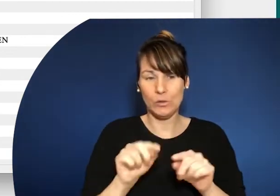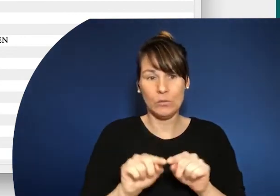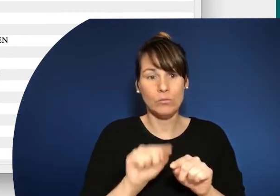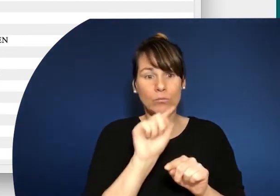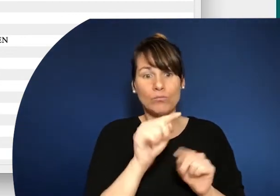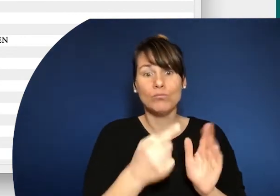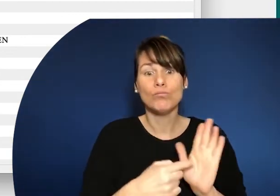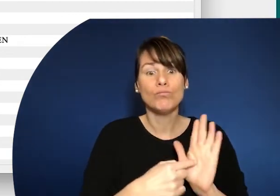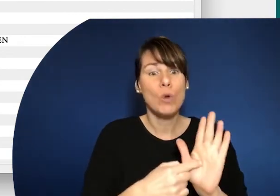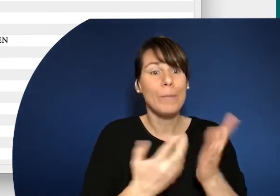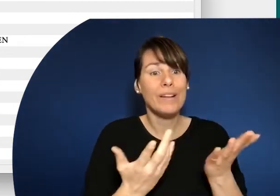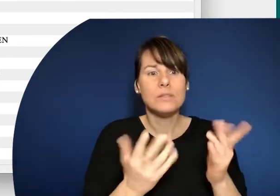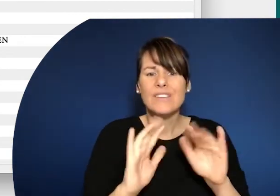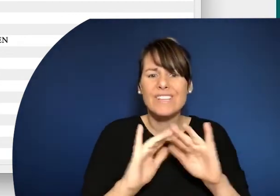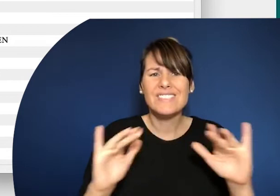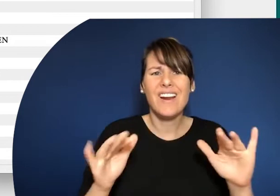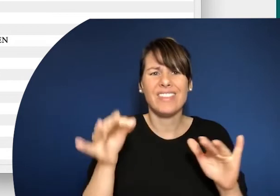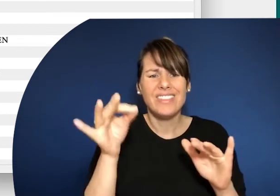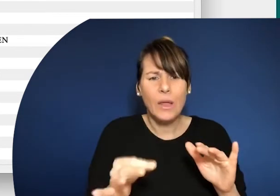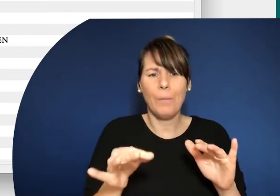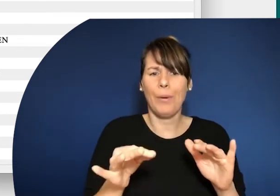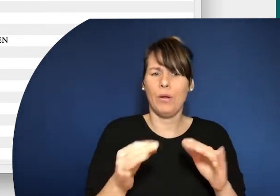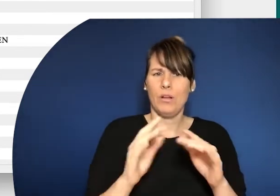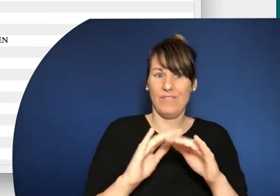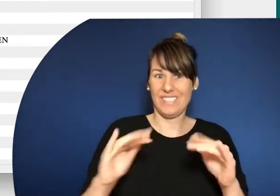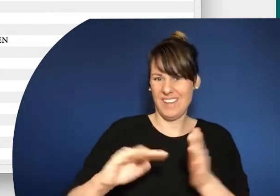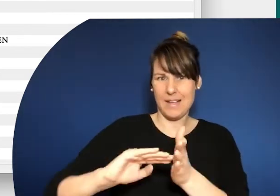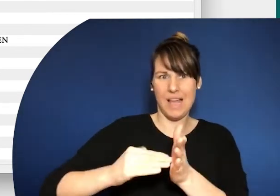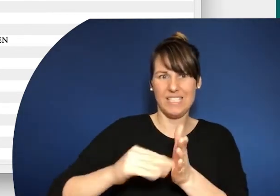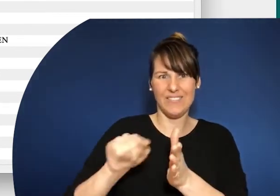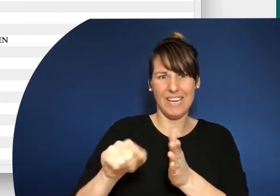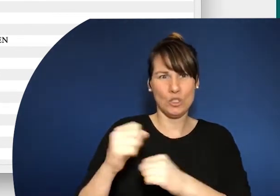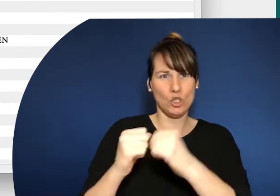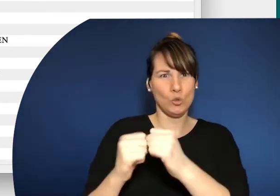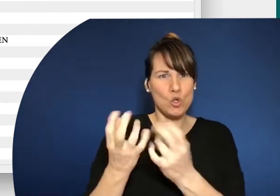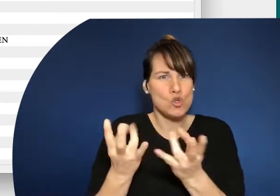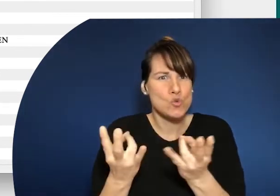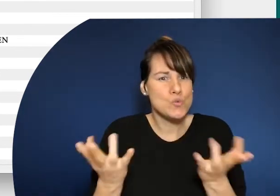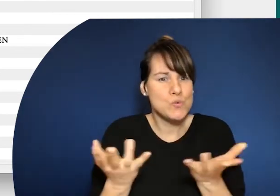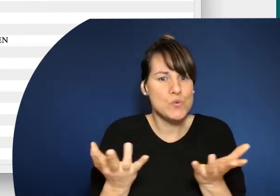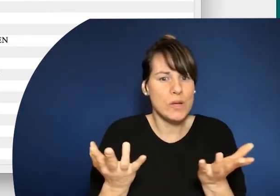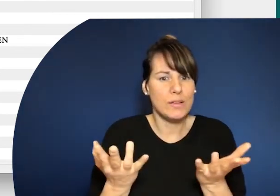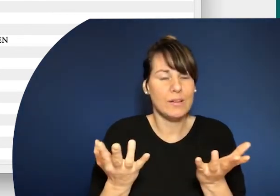look at the frequency of different types of classify constructions. There are different types of classifiers.